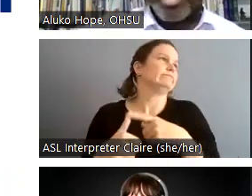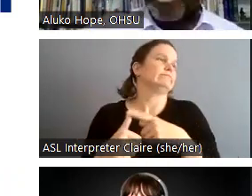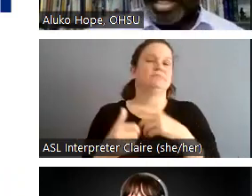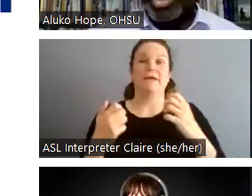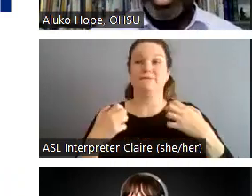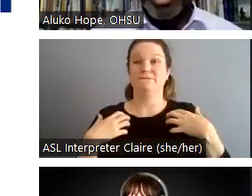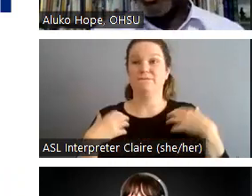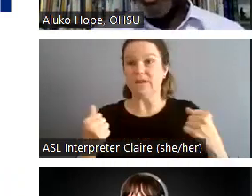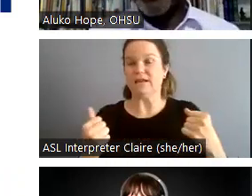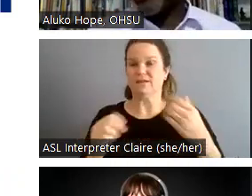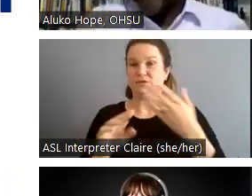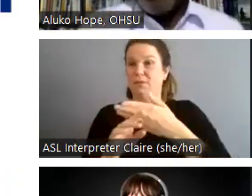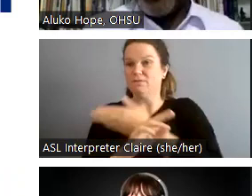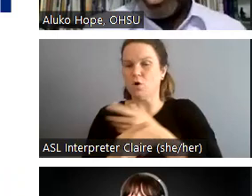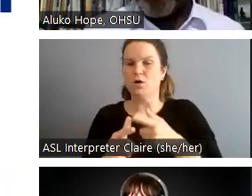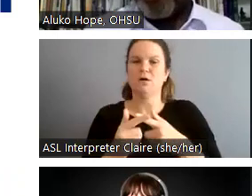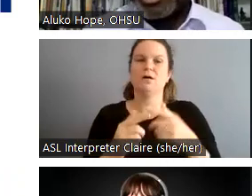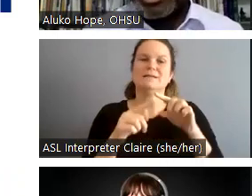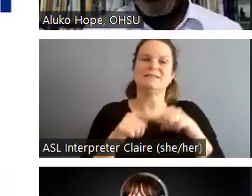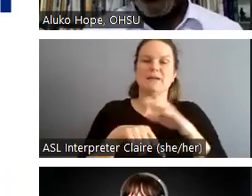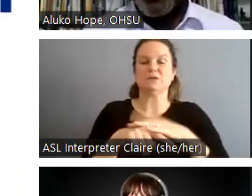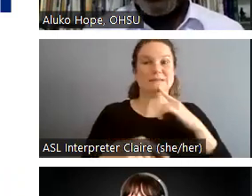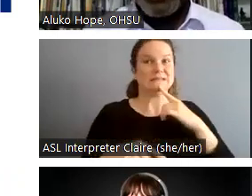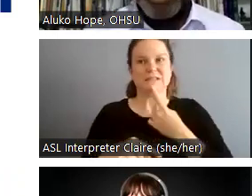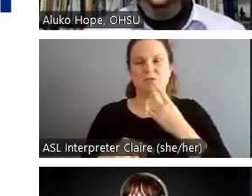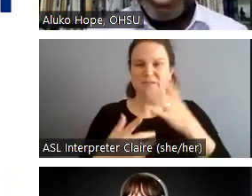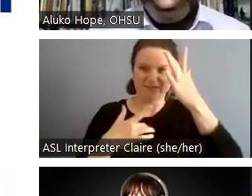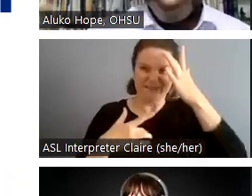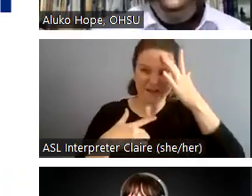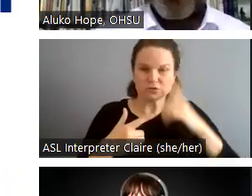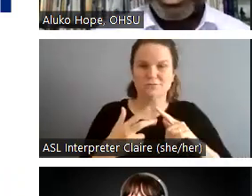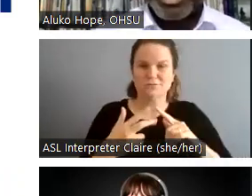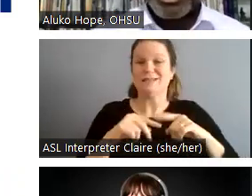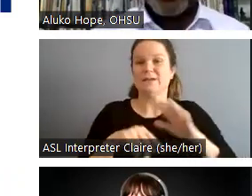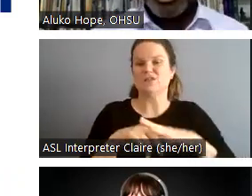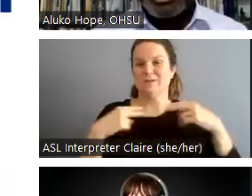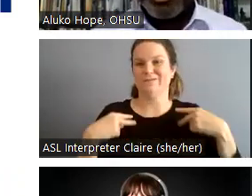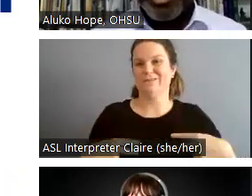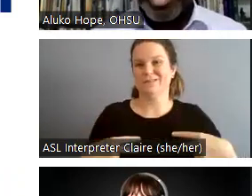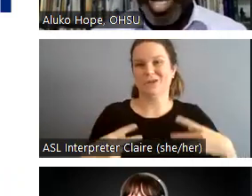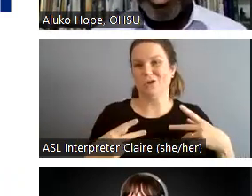the viral infection, depending on, just maybe, the genetic propensity. I don't think we understand much about how that